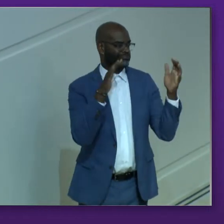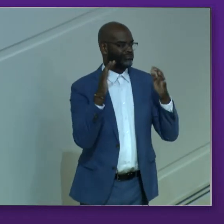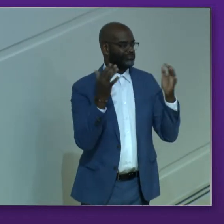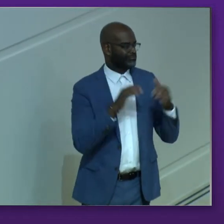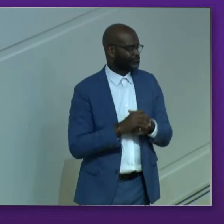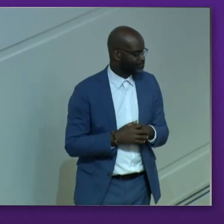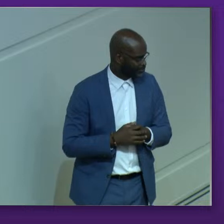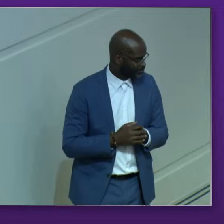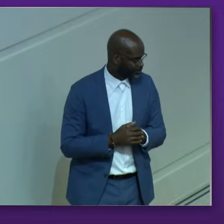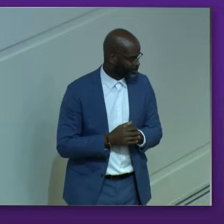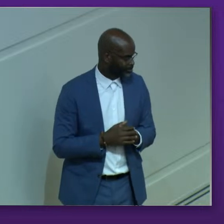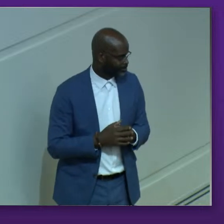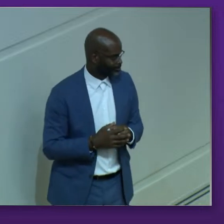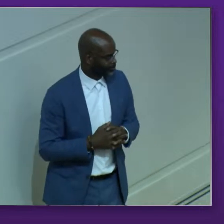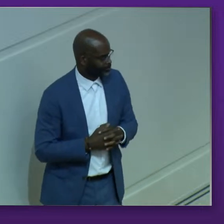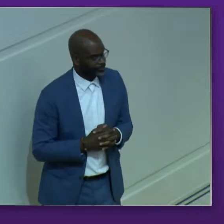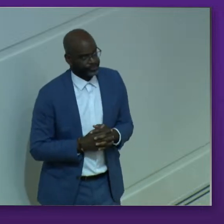LET'S GIVE THE FACULTY AND